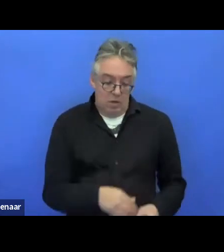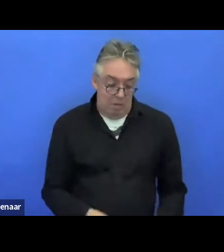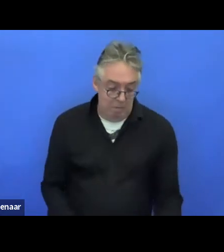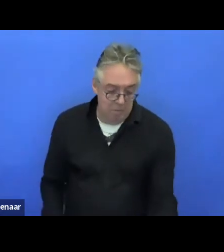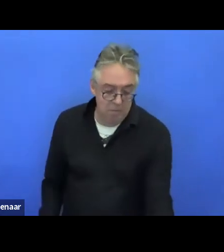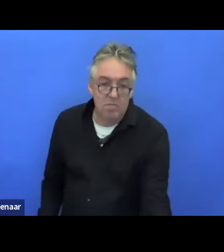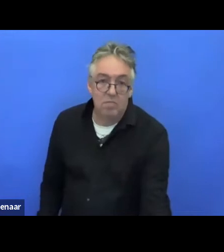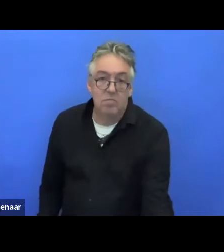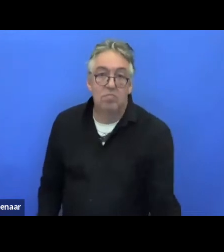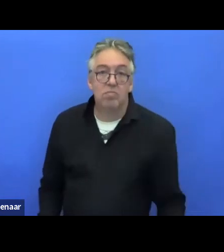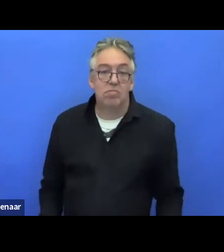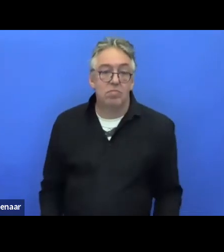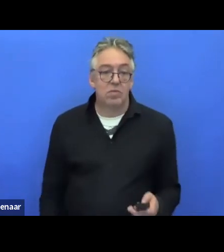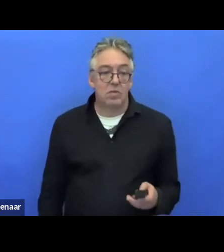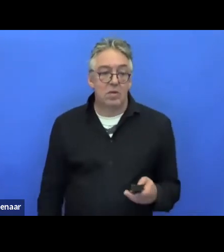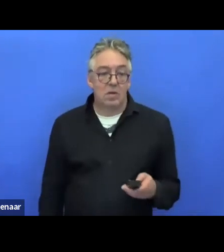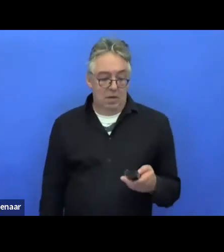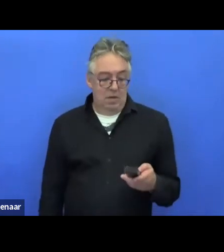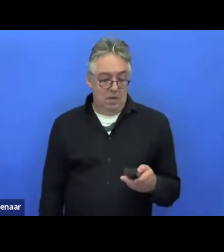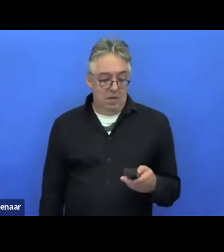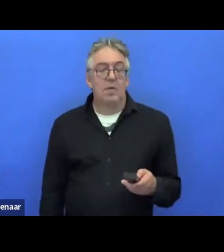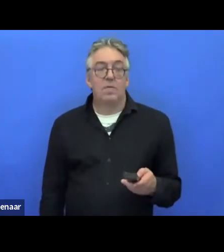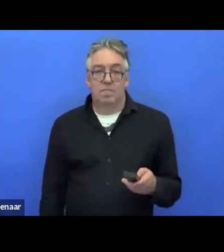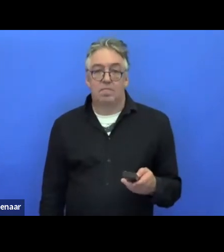We have in some countries regional Ombudsmen who are strong